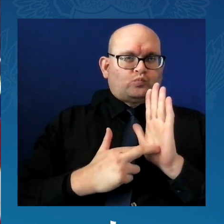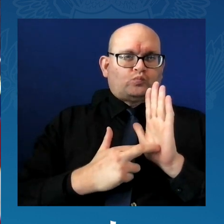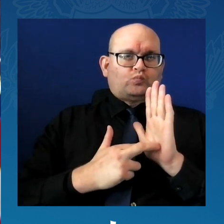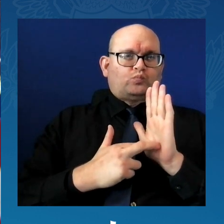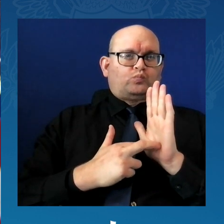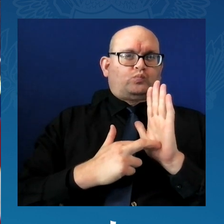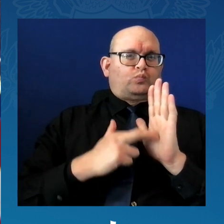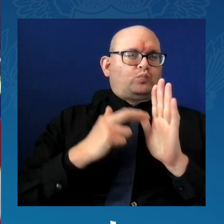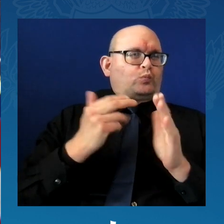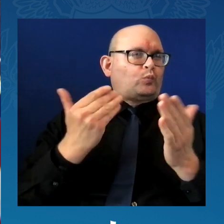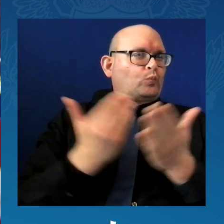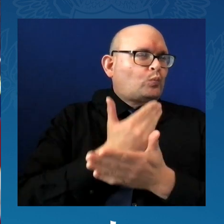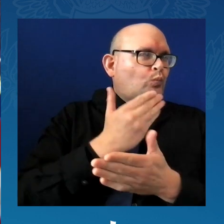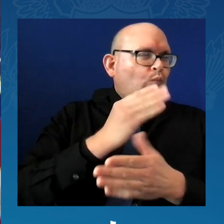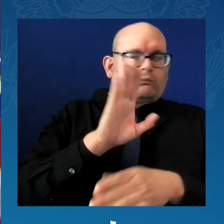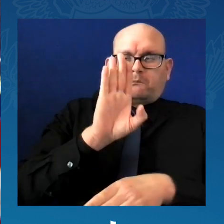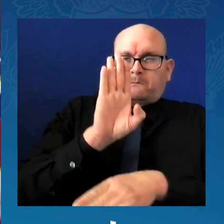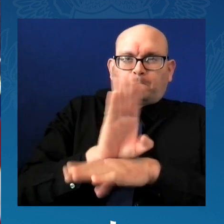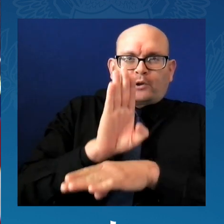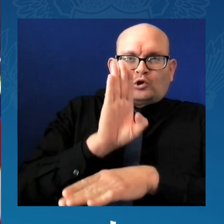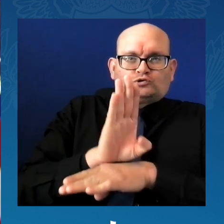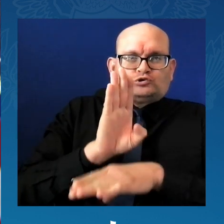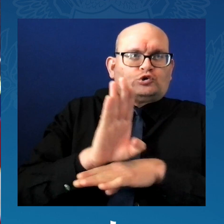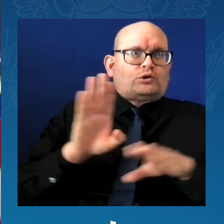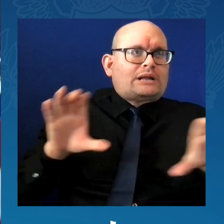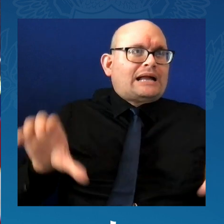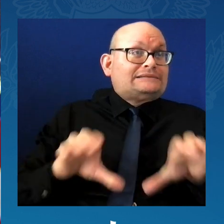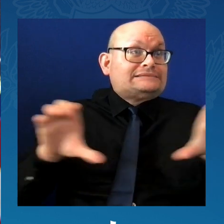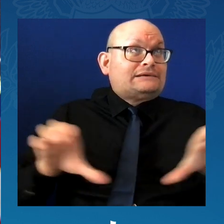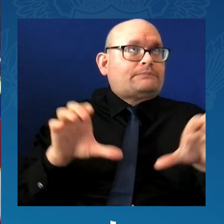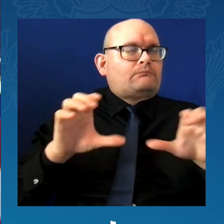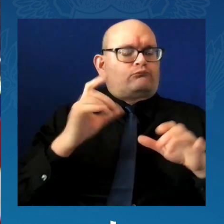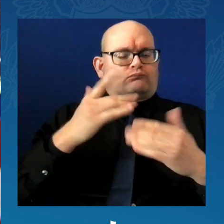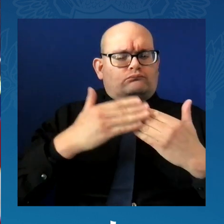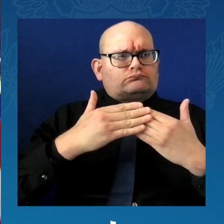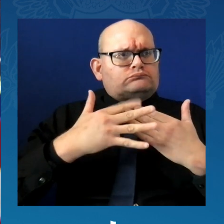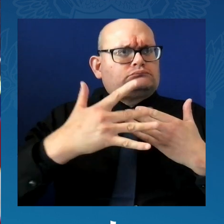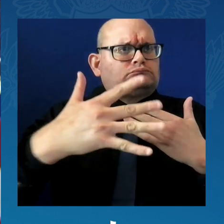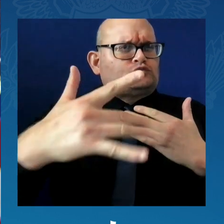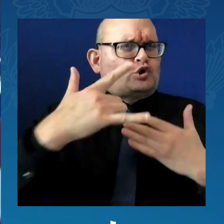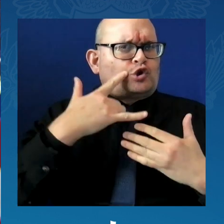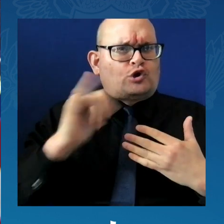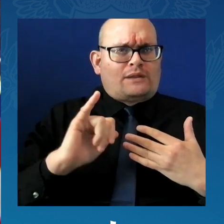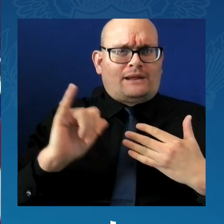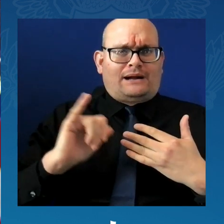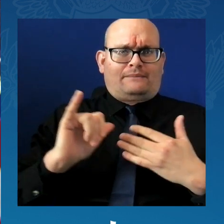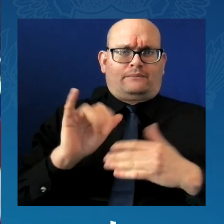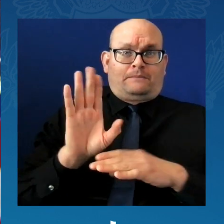Today, private space companies have capabilities that would have been difficult to imagine even a decade ago.